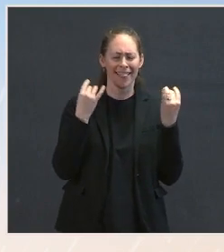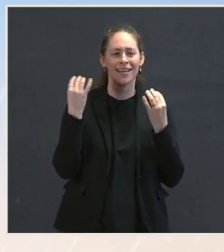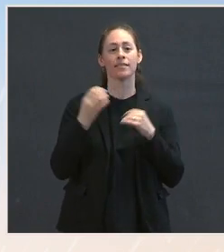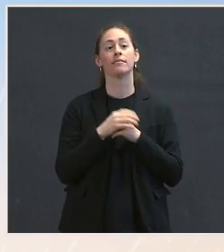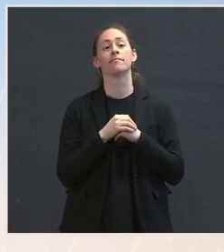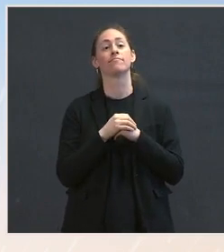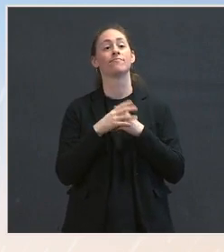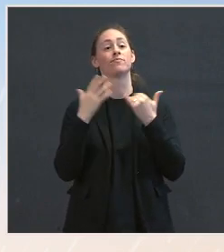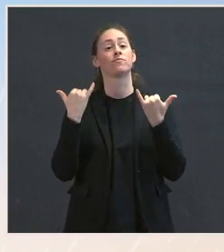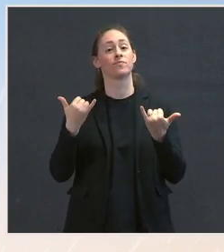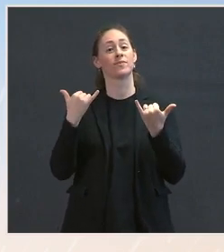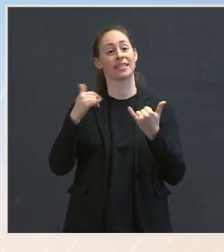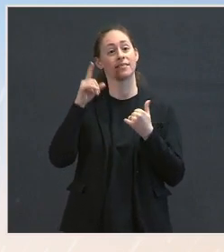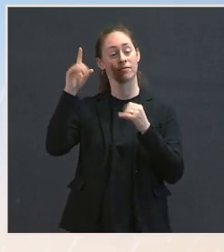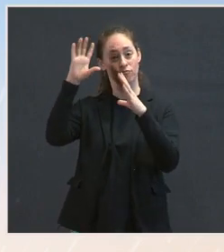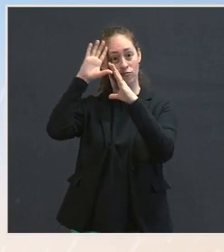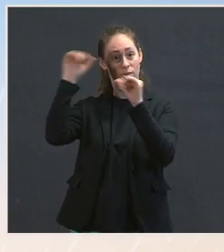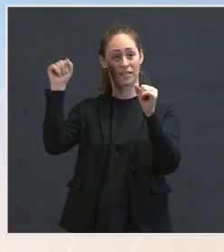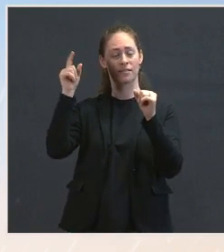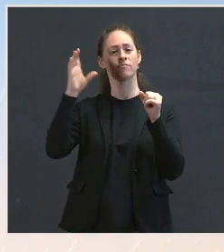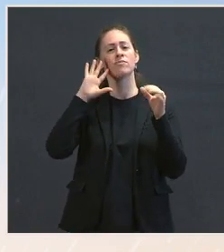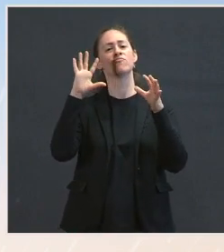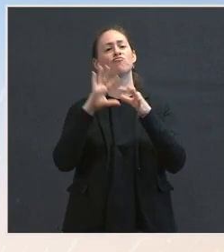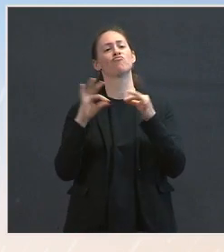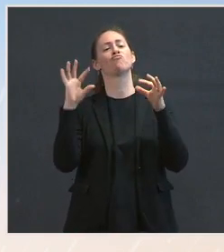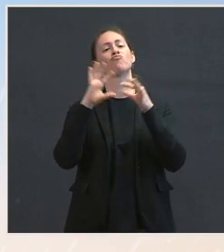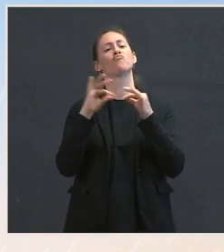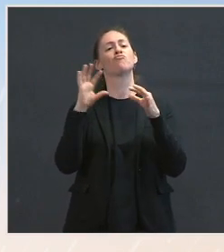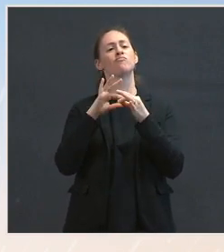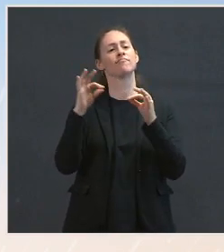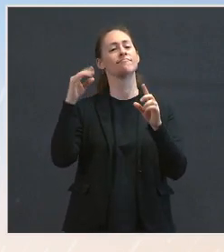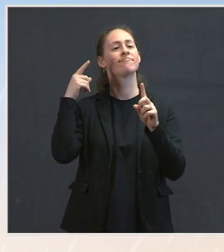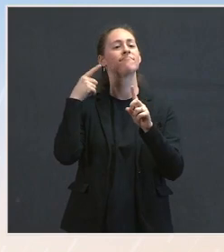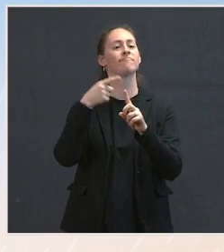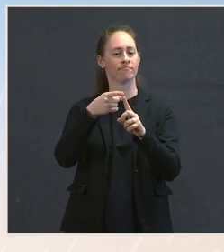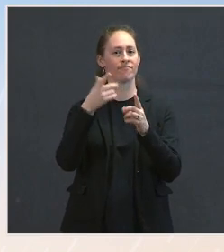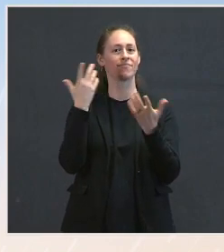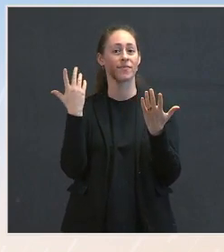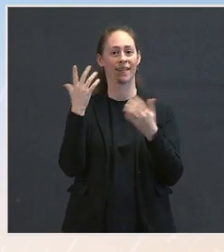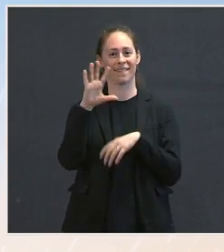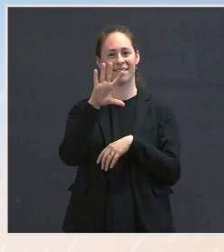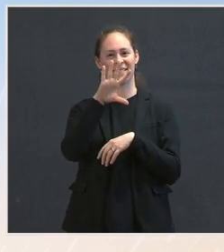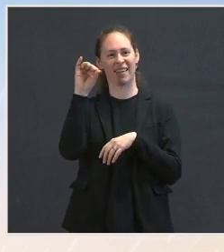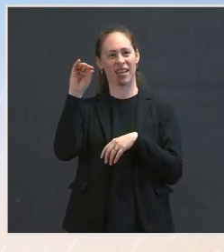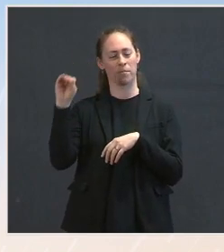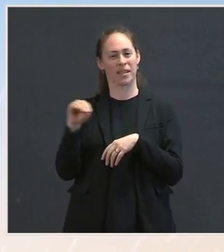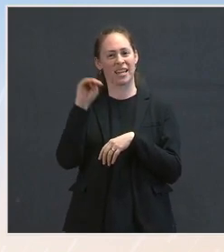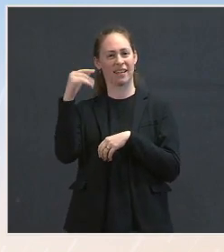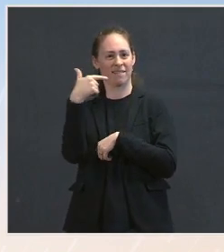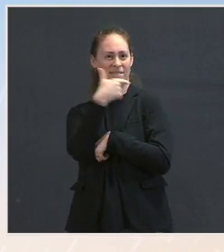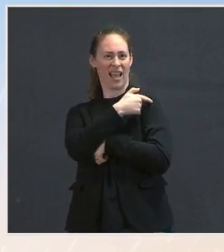to mark the 50 -- mark 50 million shots that have been administered since he entered office.